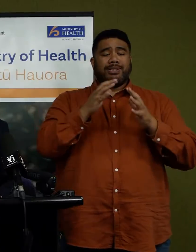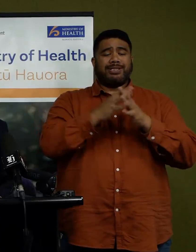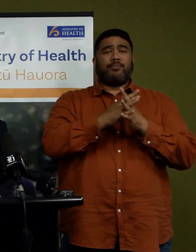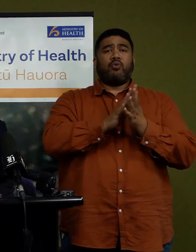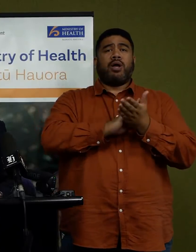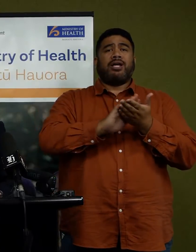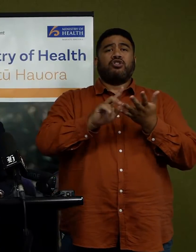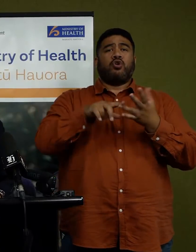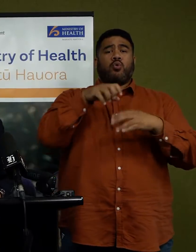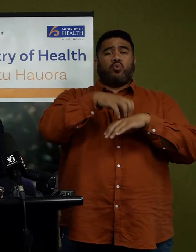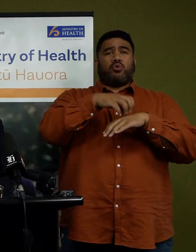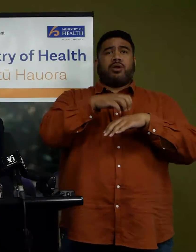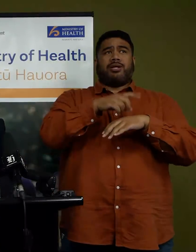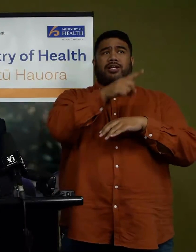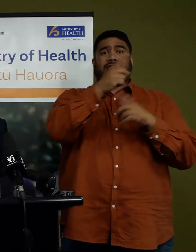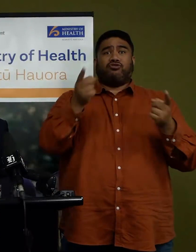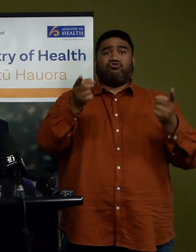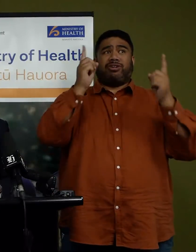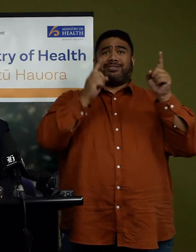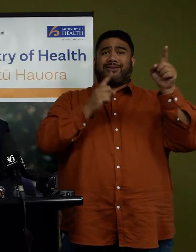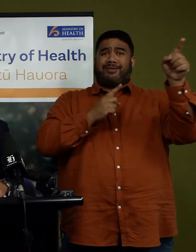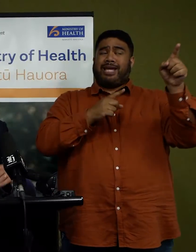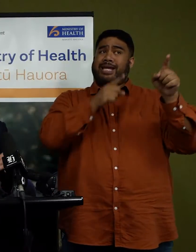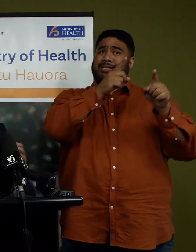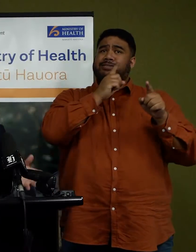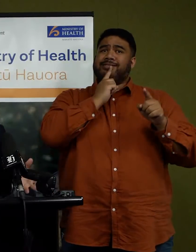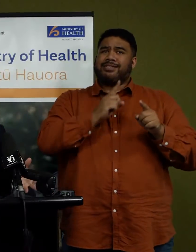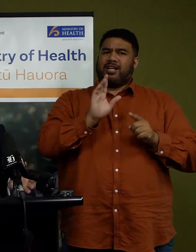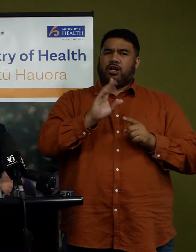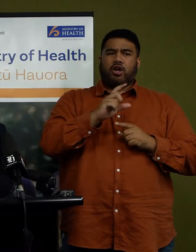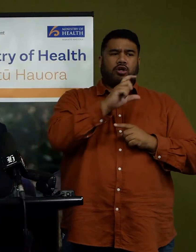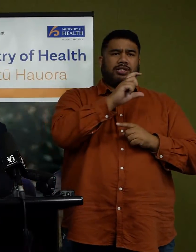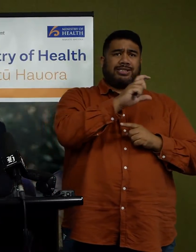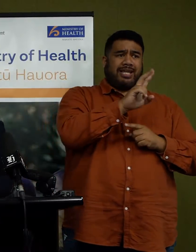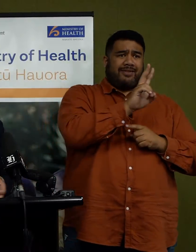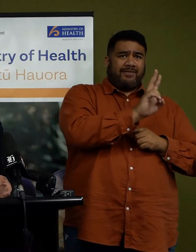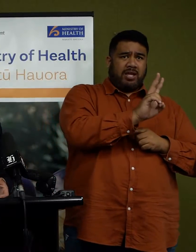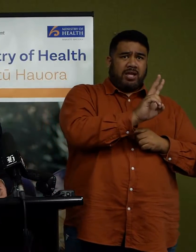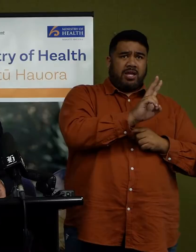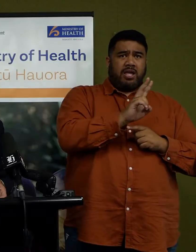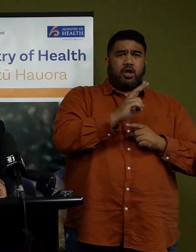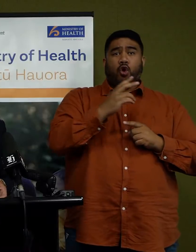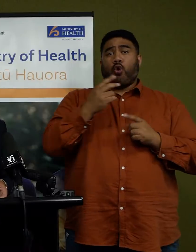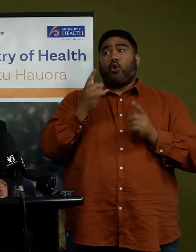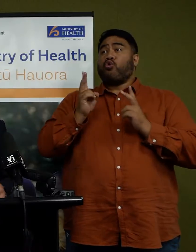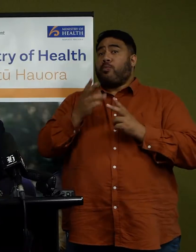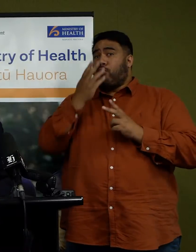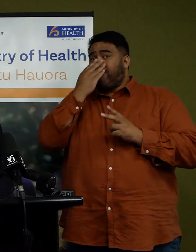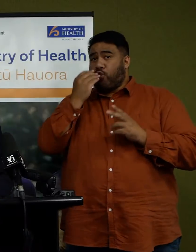overnight, in which he compared COVID-19 with influenza. And this is very important.